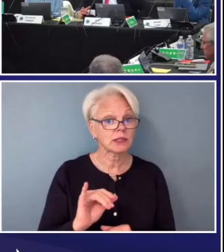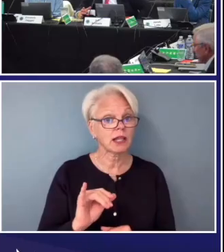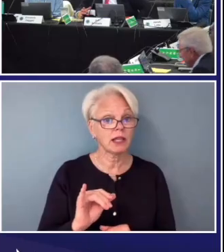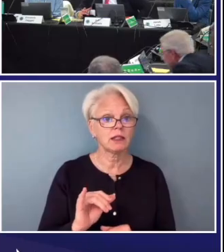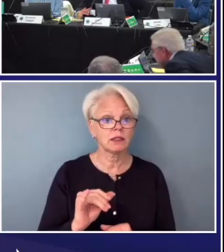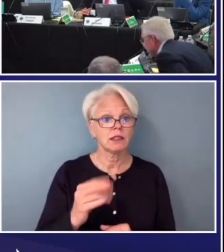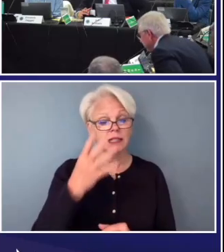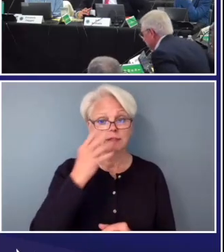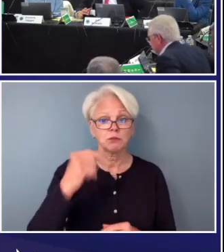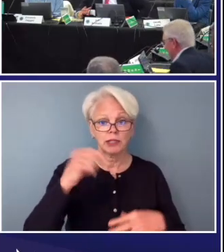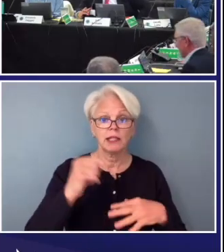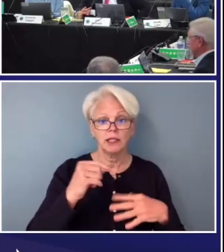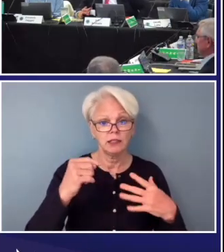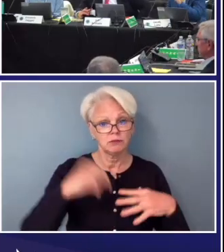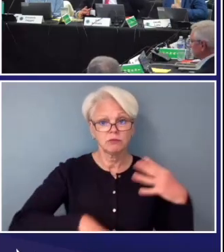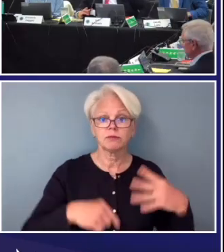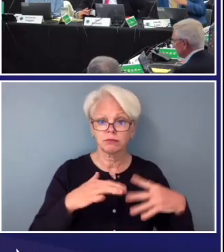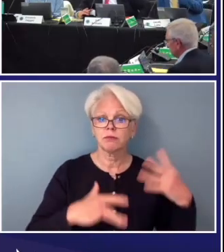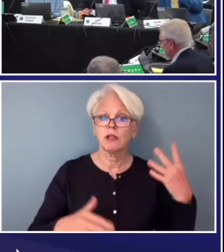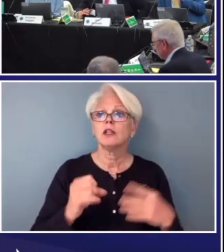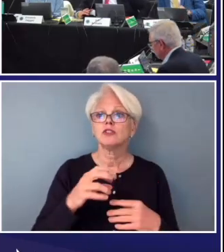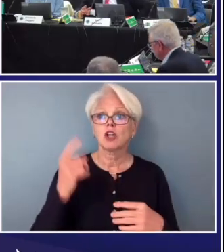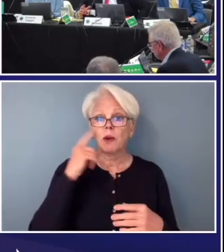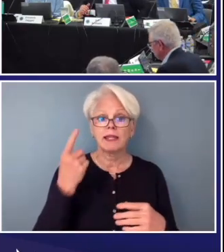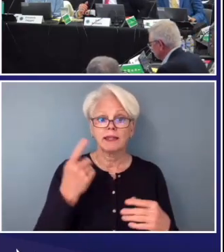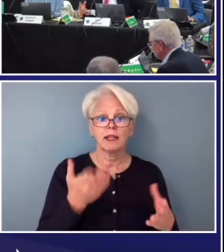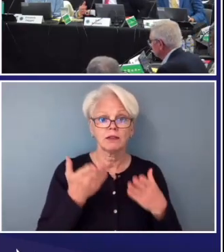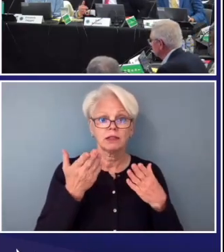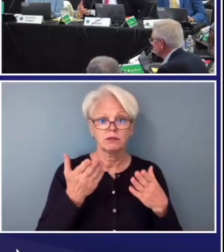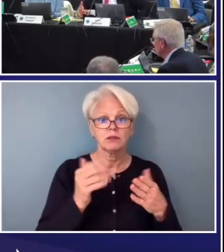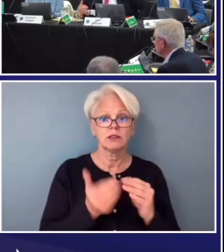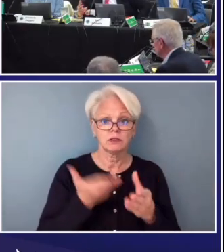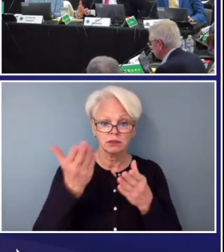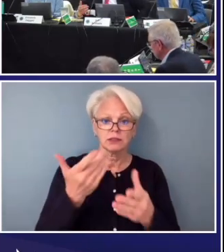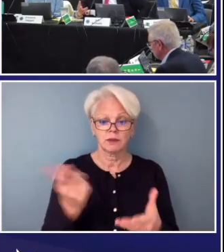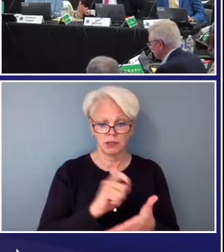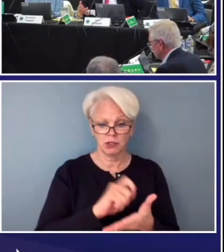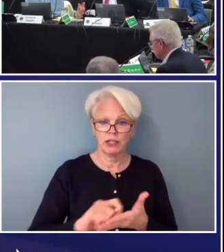So, um, I think if we can get something writing on that. and get it socialized over the next few weeks.